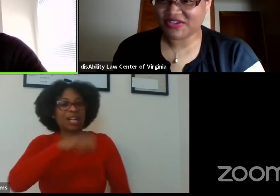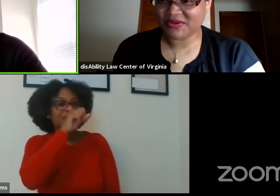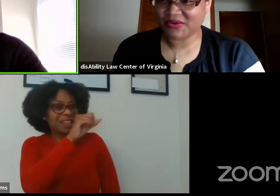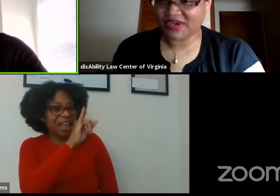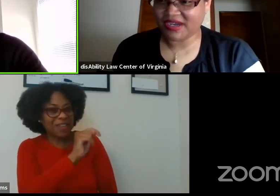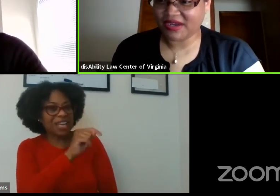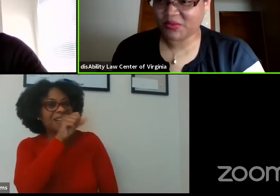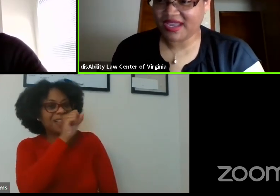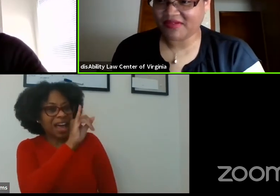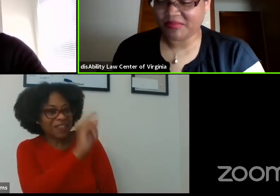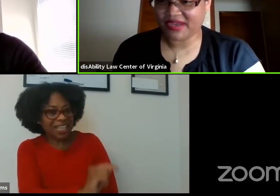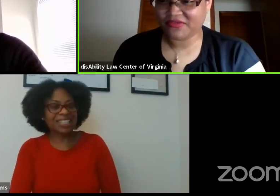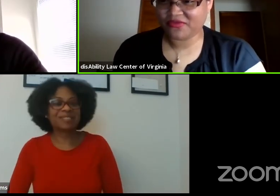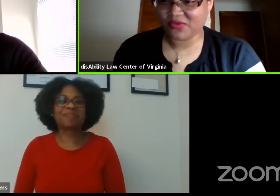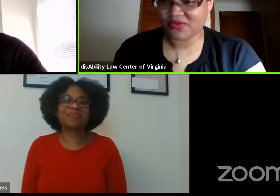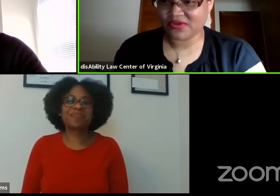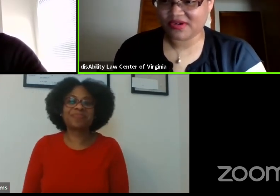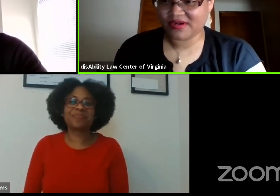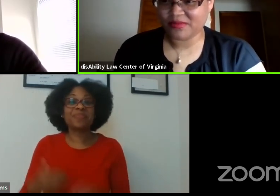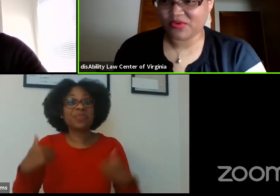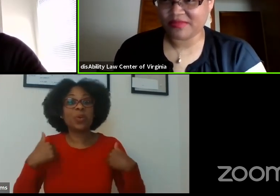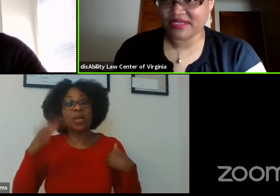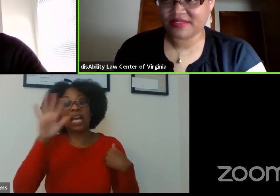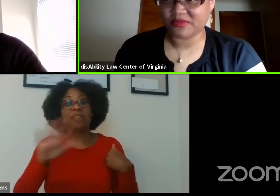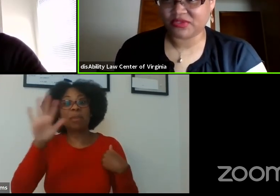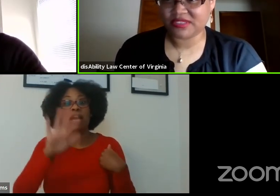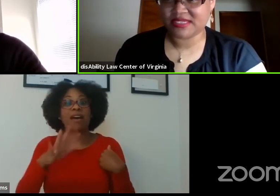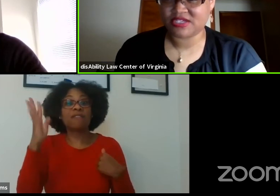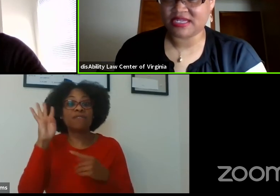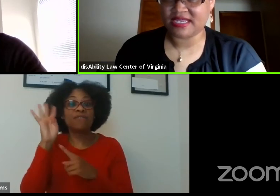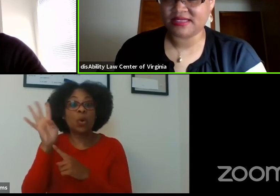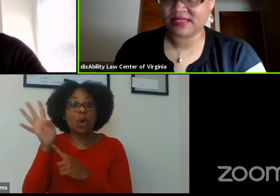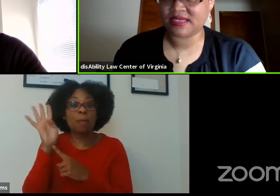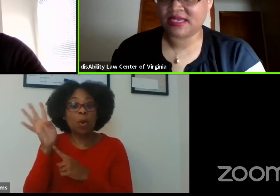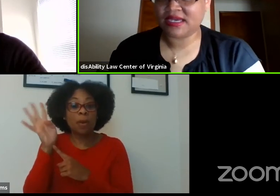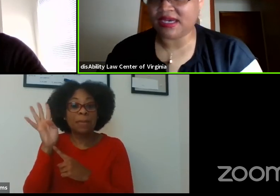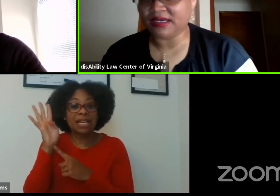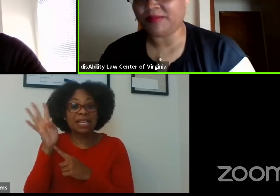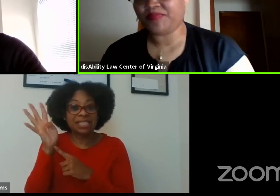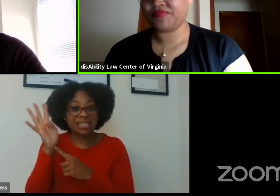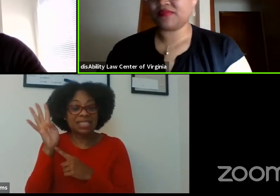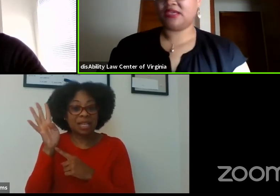So we have about four more minutes before the session ends.